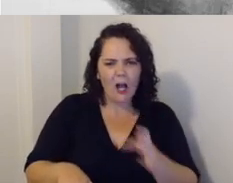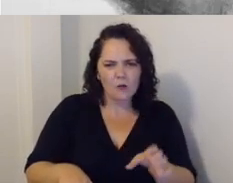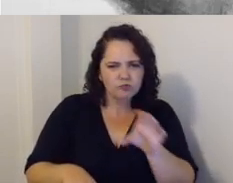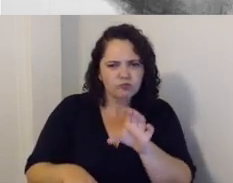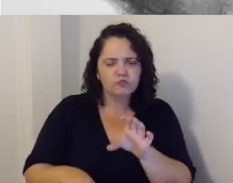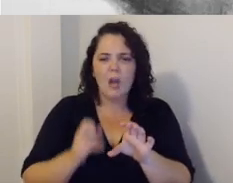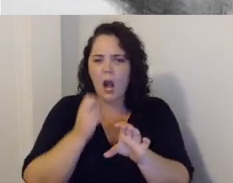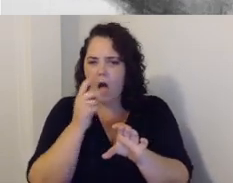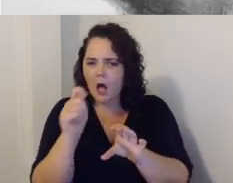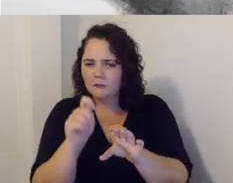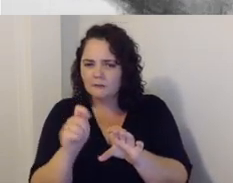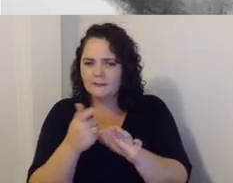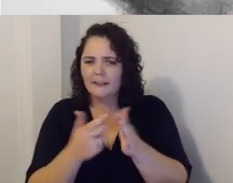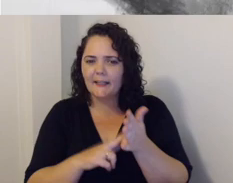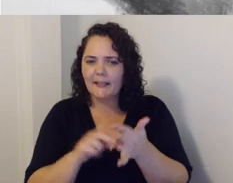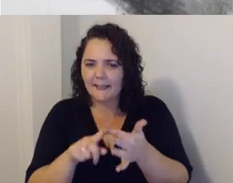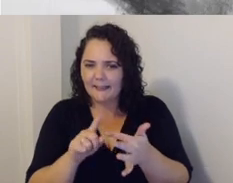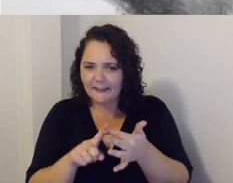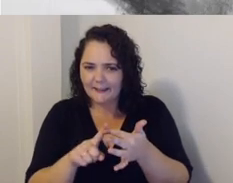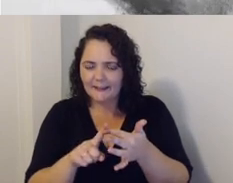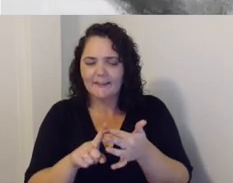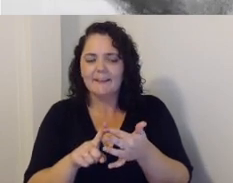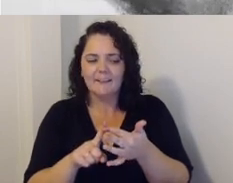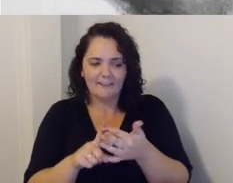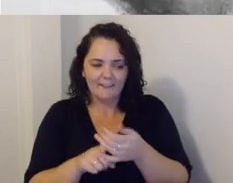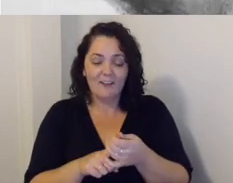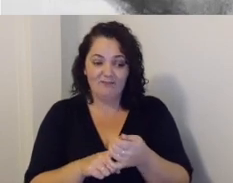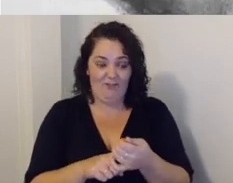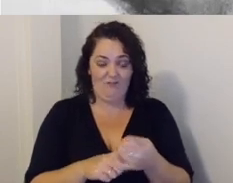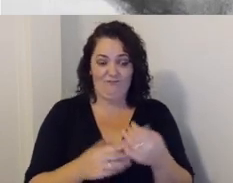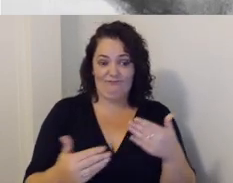some light come through in the background so the darkness of the thigh pulls against that light